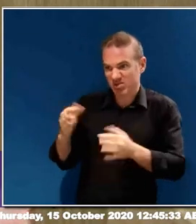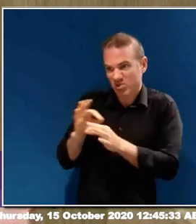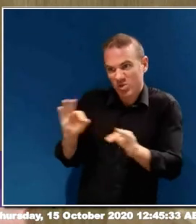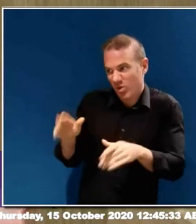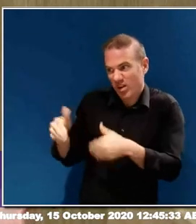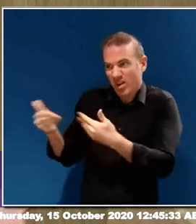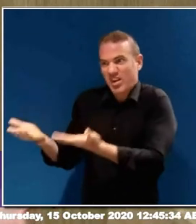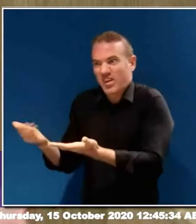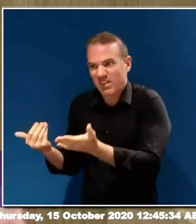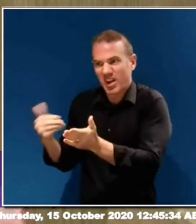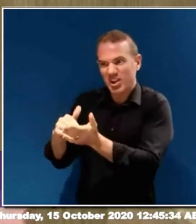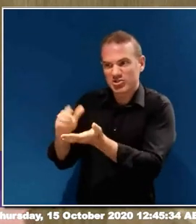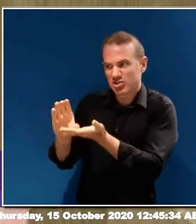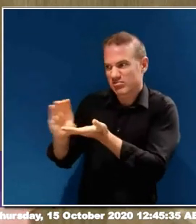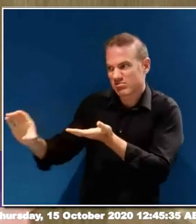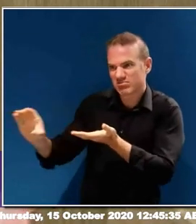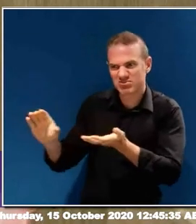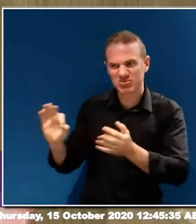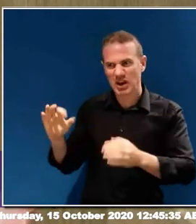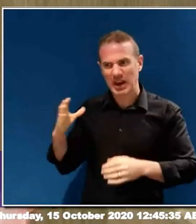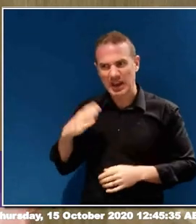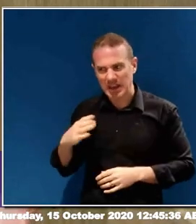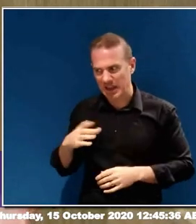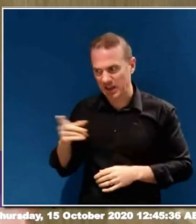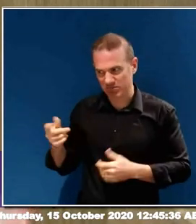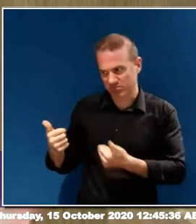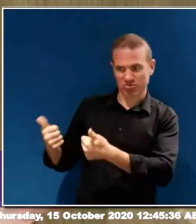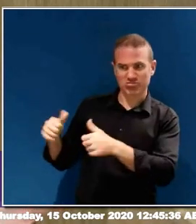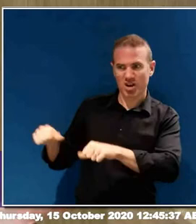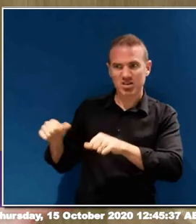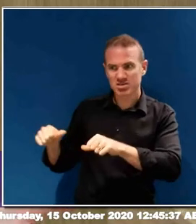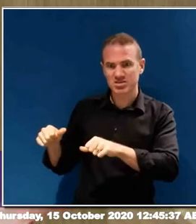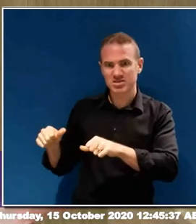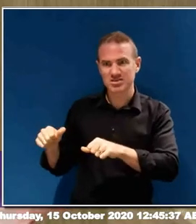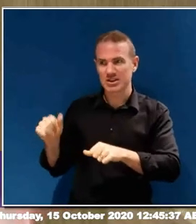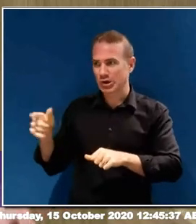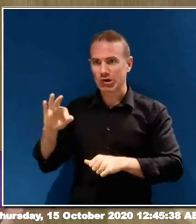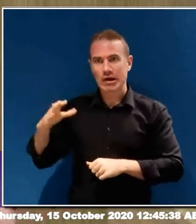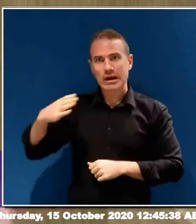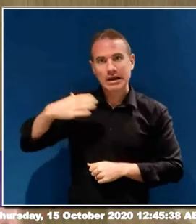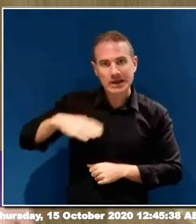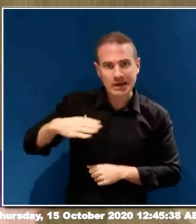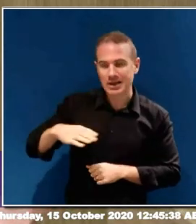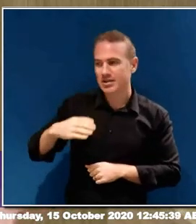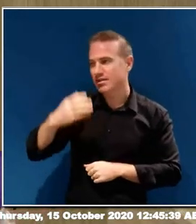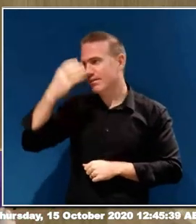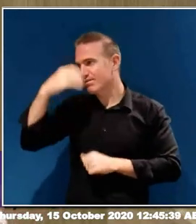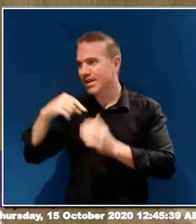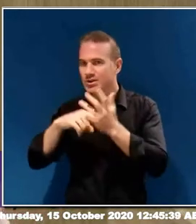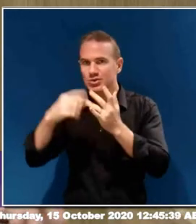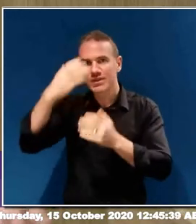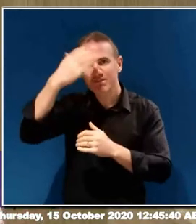require actual face-to-face teacher aide time but to reallocate that and use it